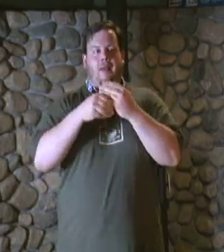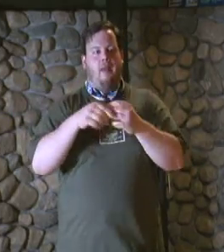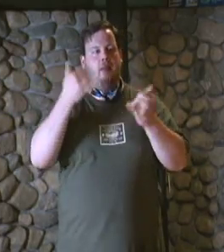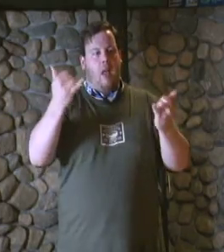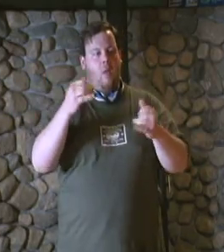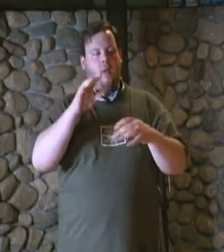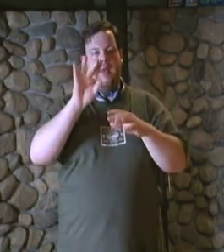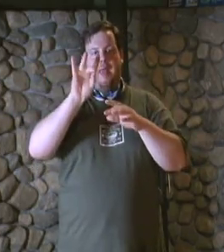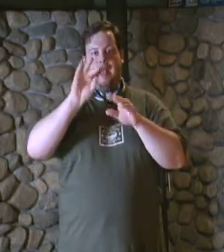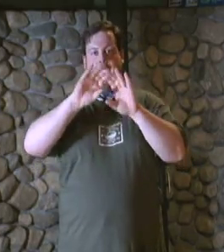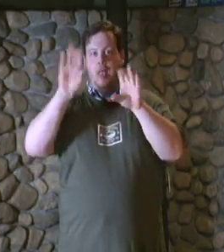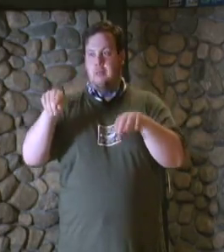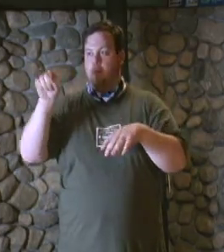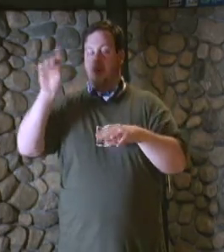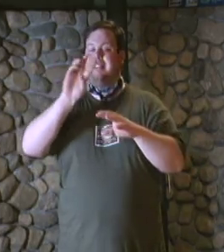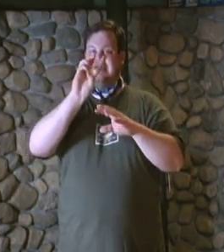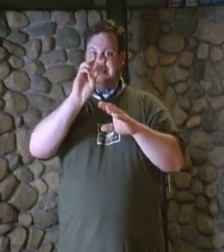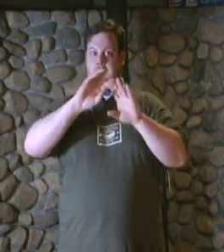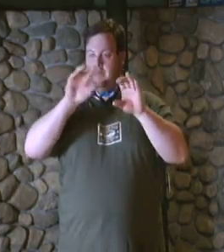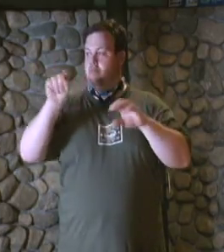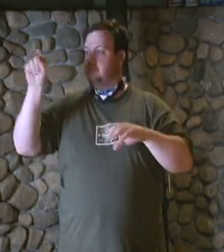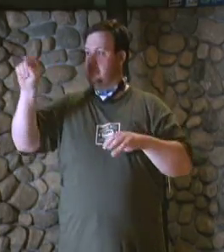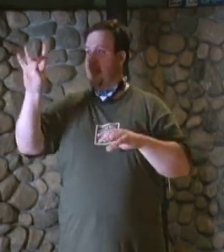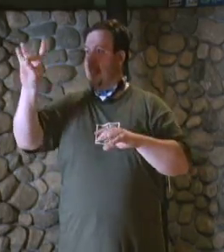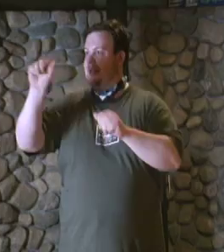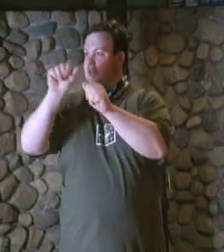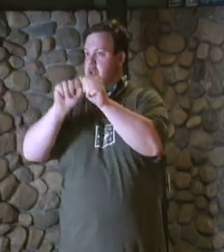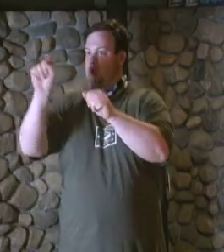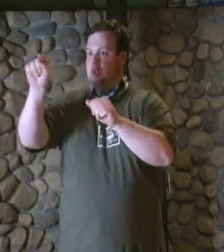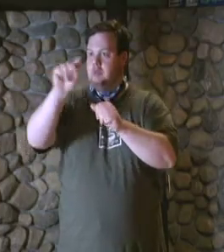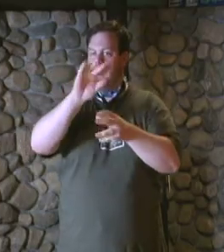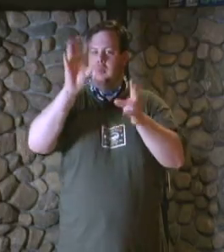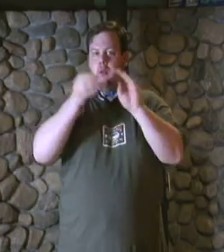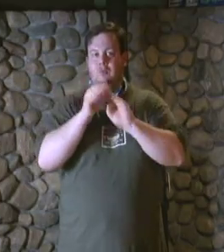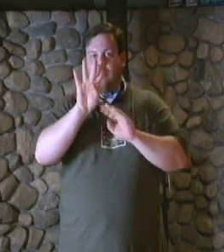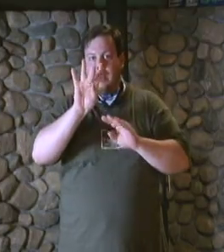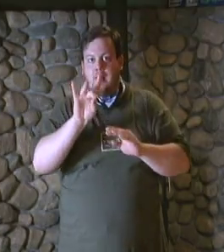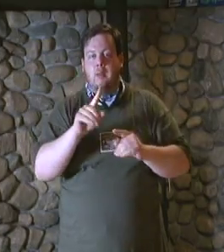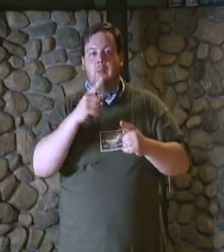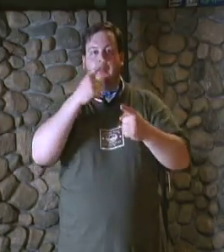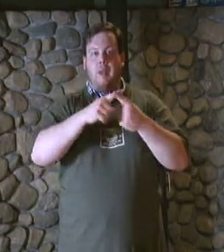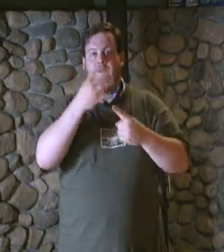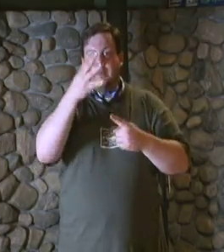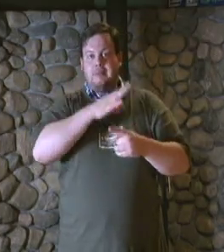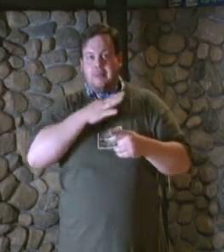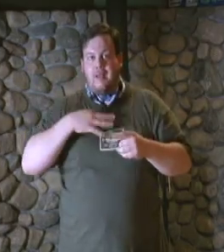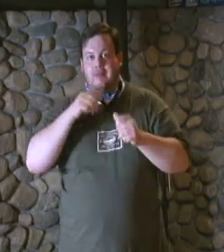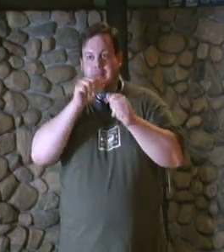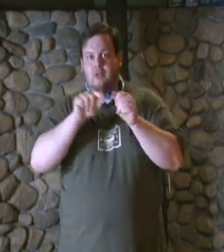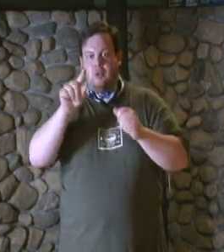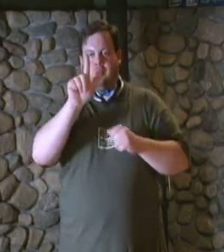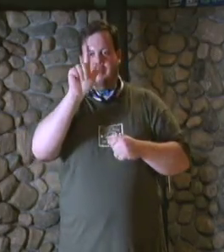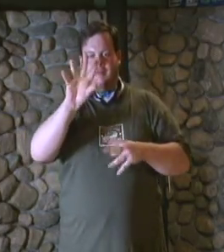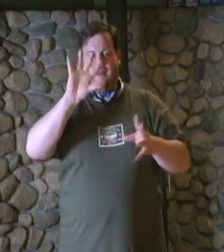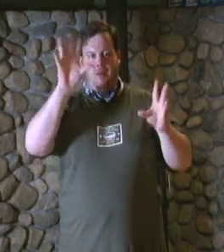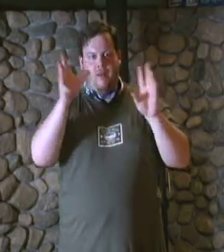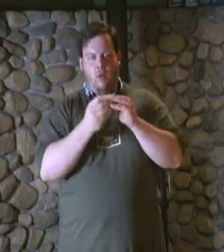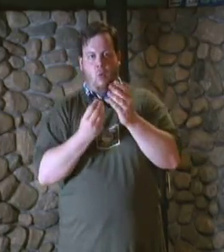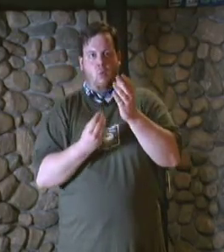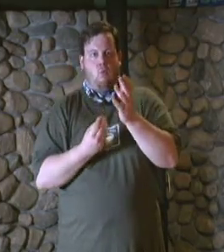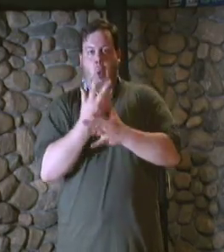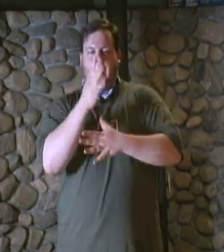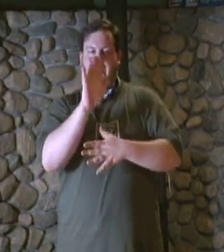Each cabin was able to house eight campers and four staff.